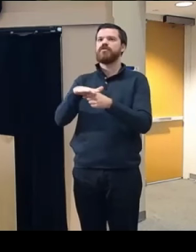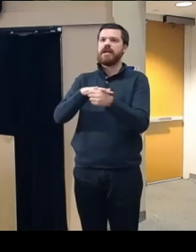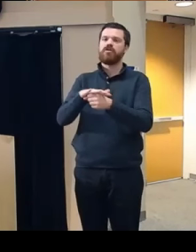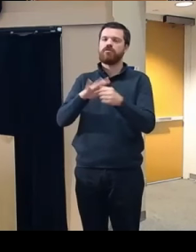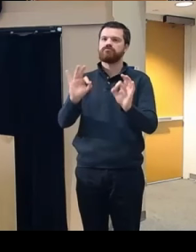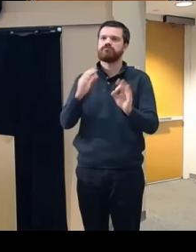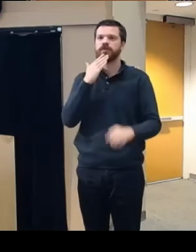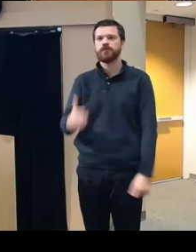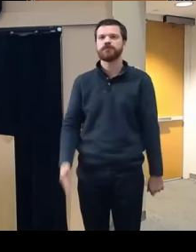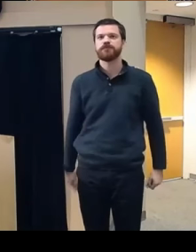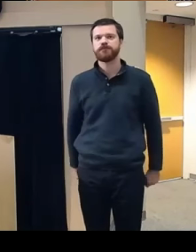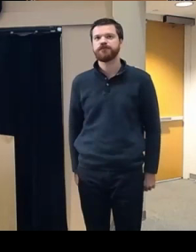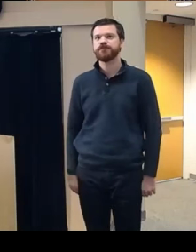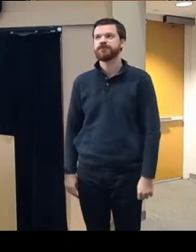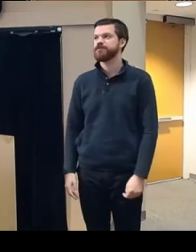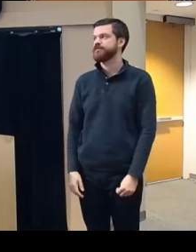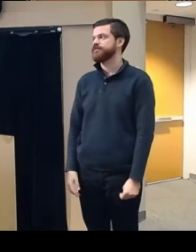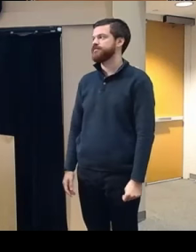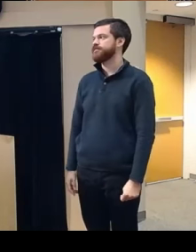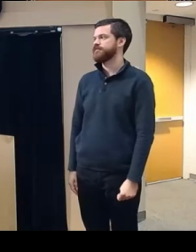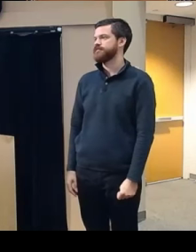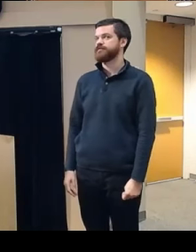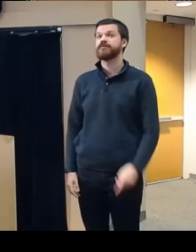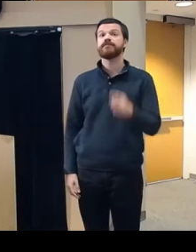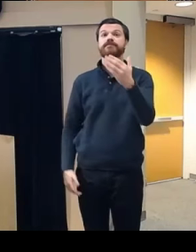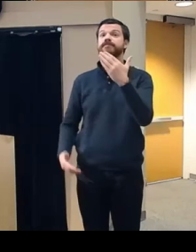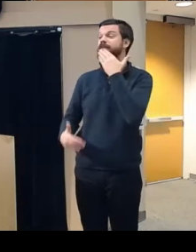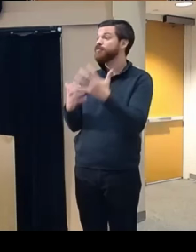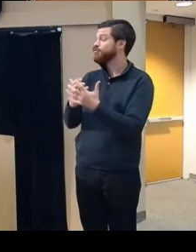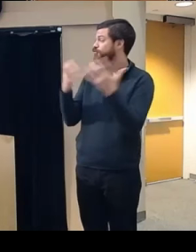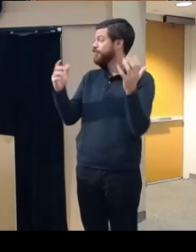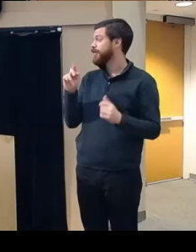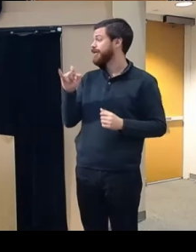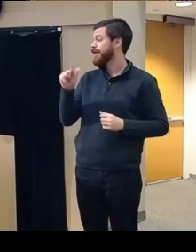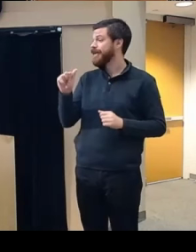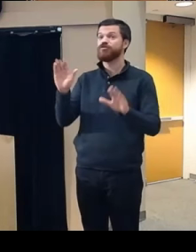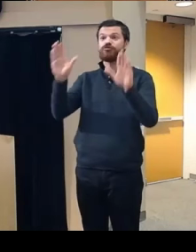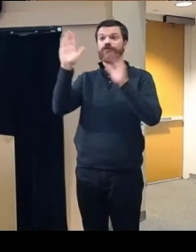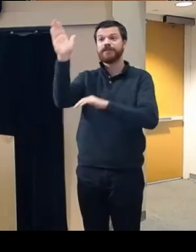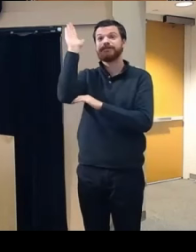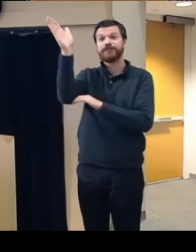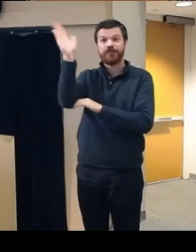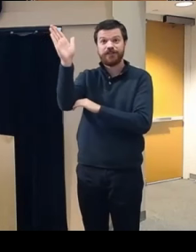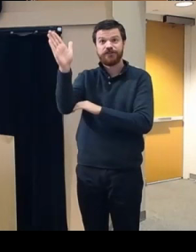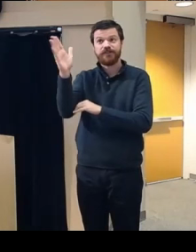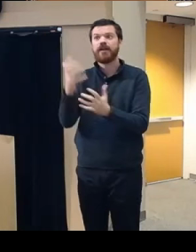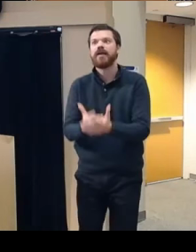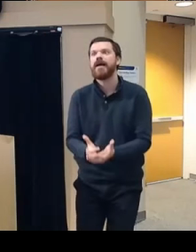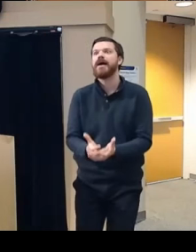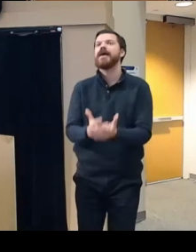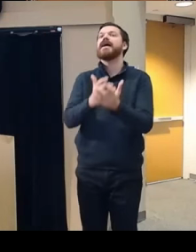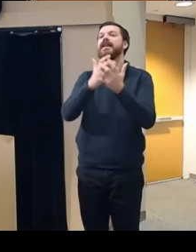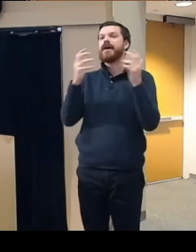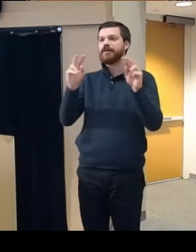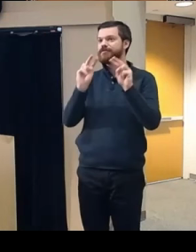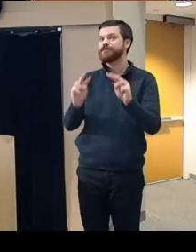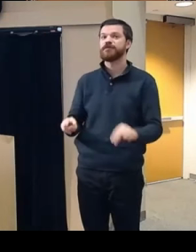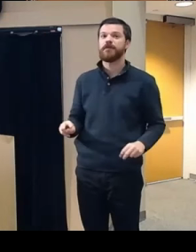you thank you so much Kayla it's a wonderful presentation a lot to be presented um I know